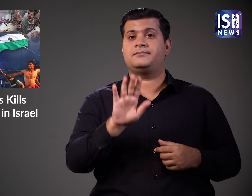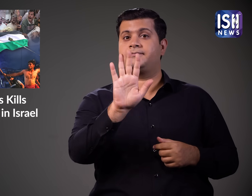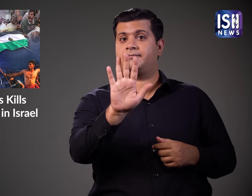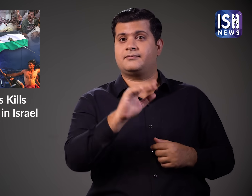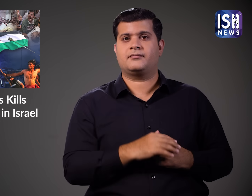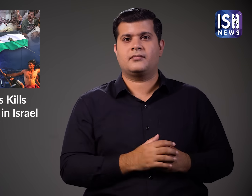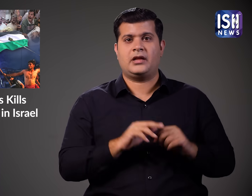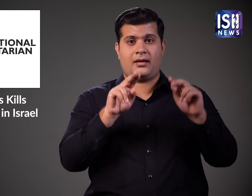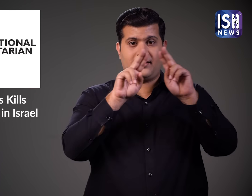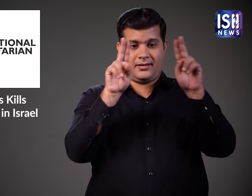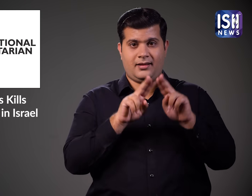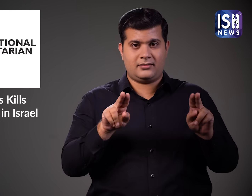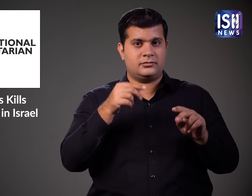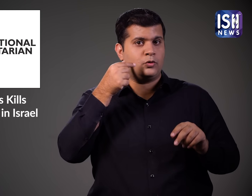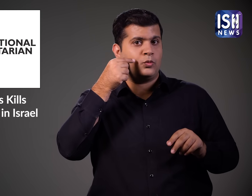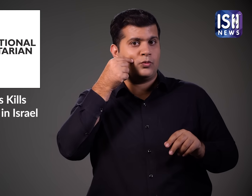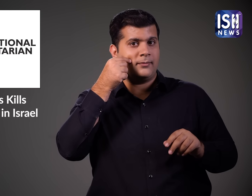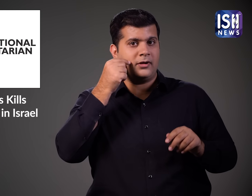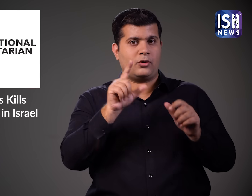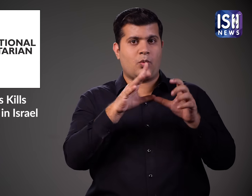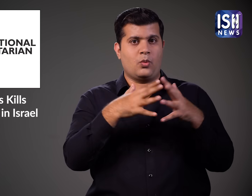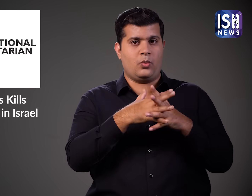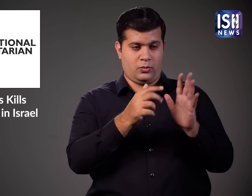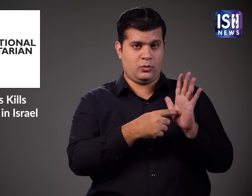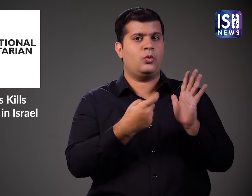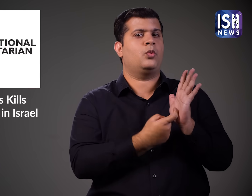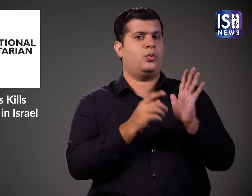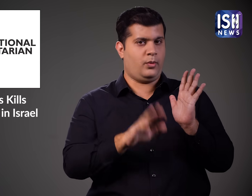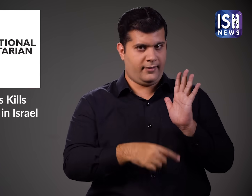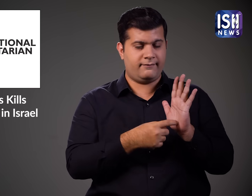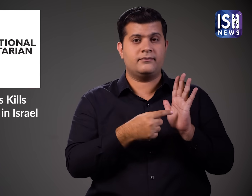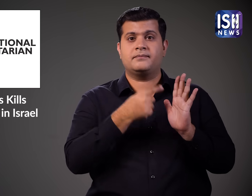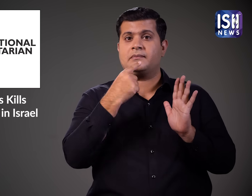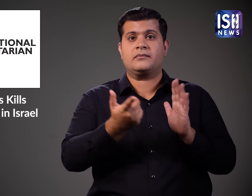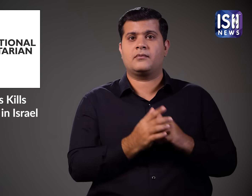Basic principle of International humanitarian law states that